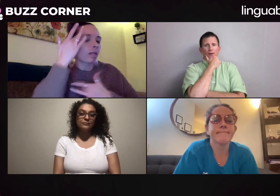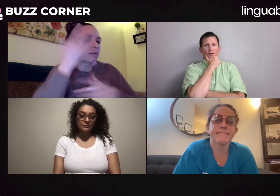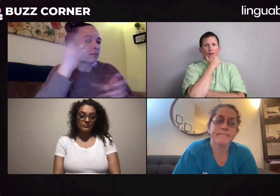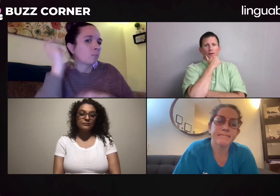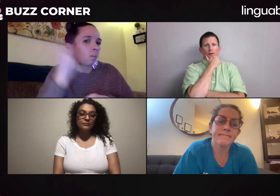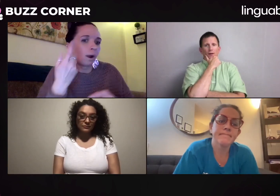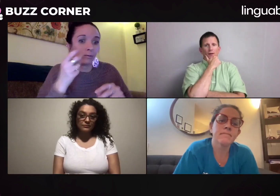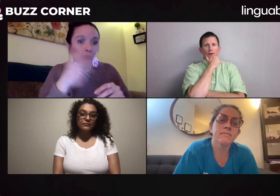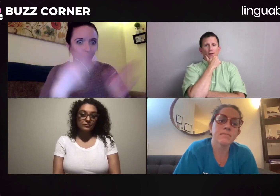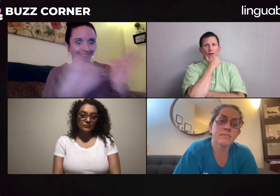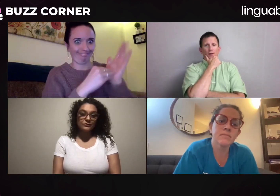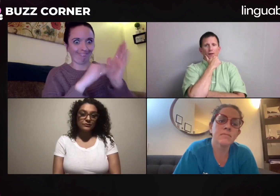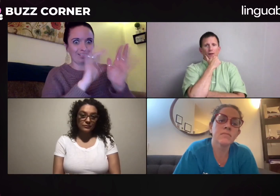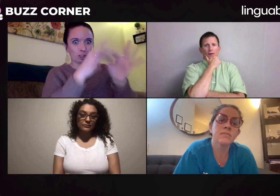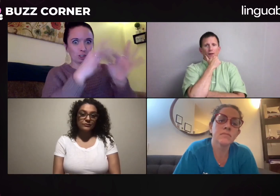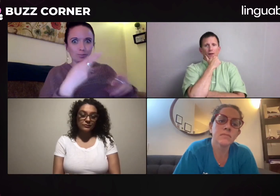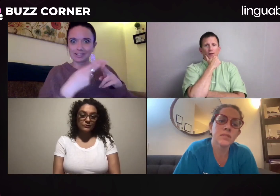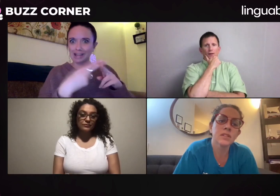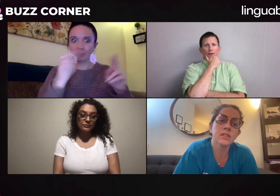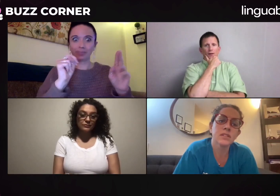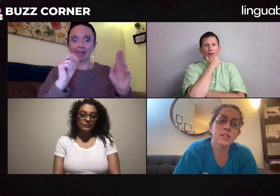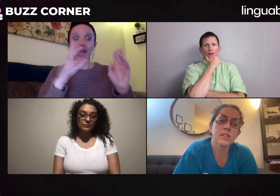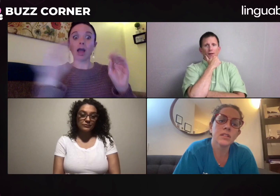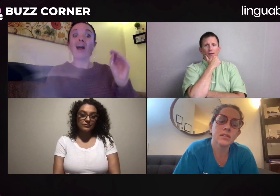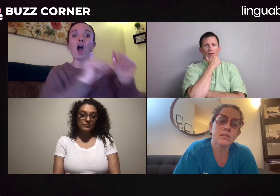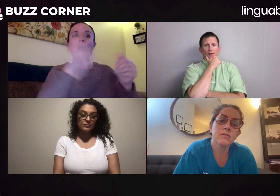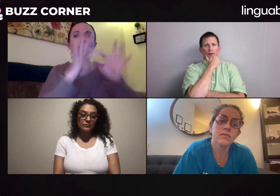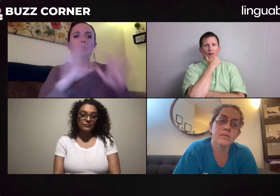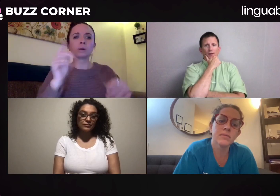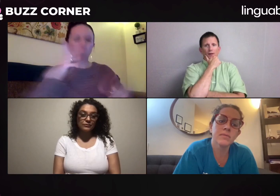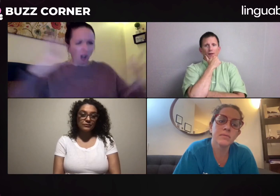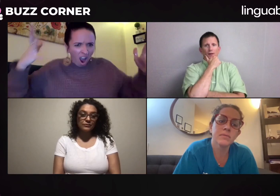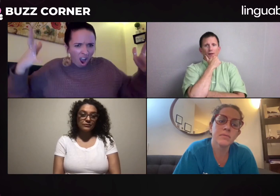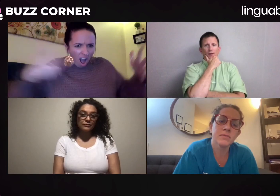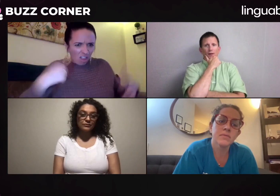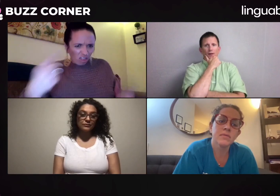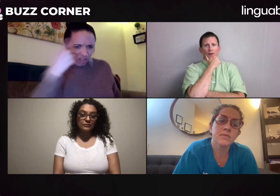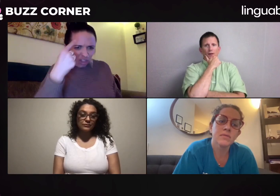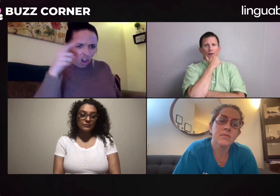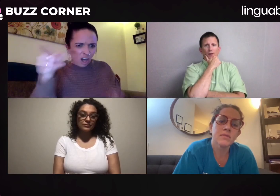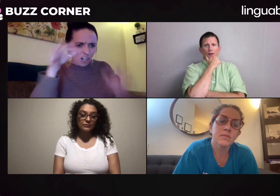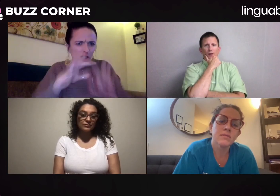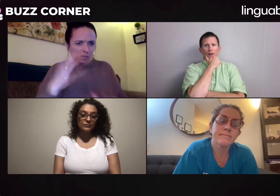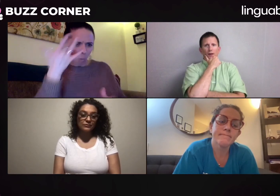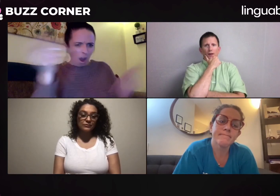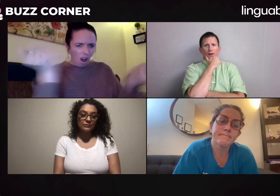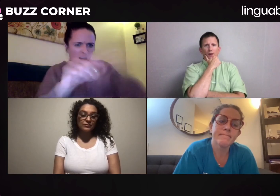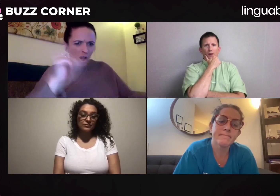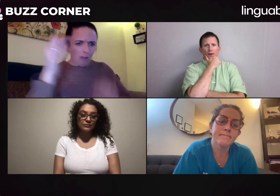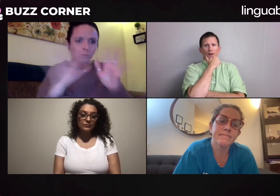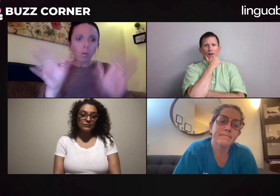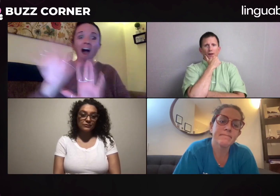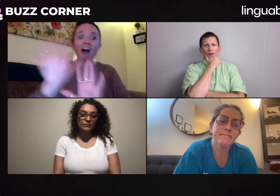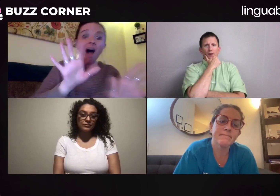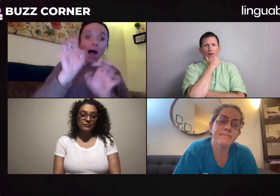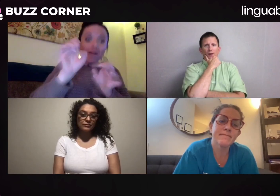and they have to have a sub and the interpreter is not named on the flier, or excuse me, the interpreter was named on the flier and.